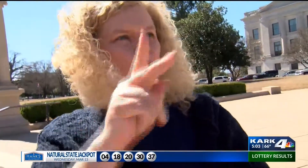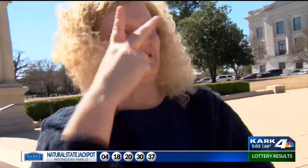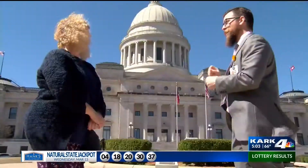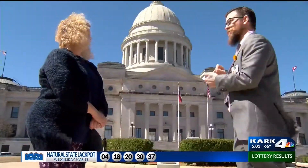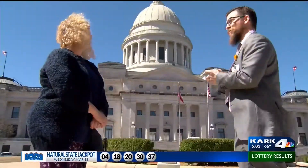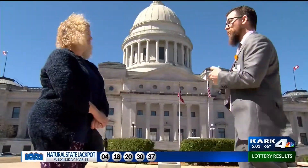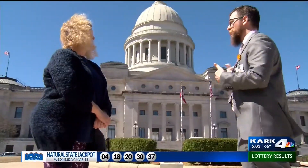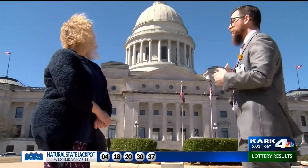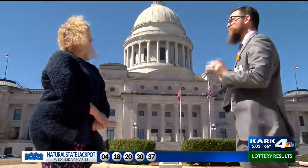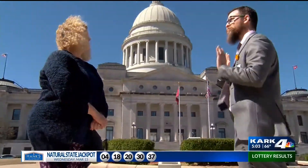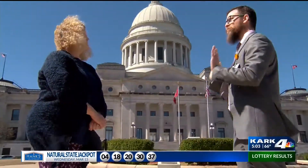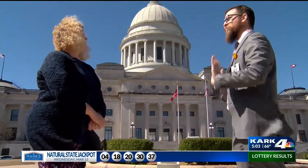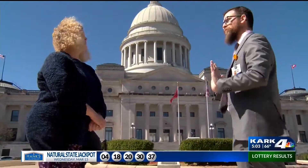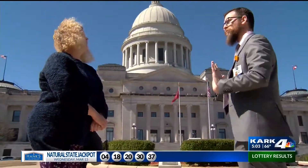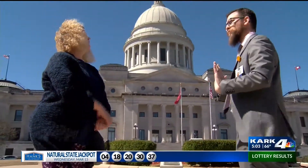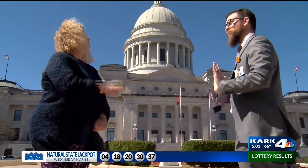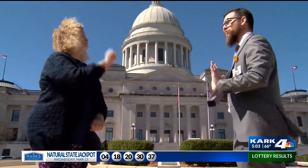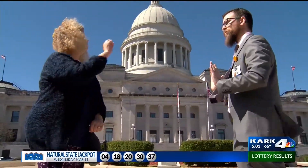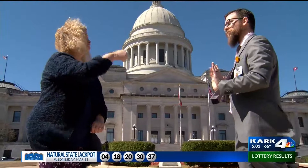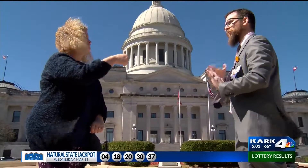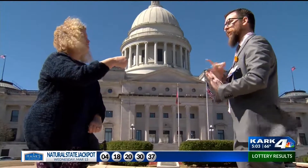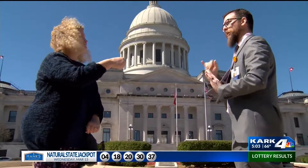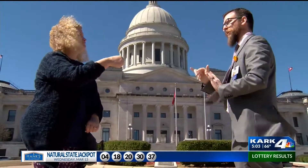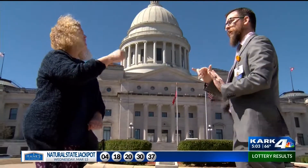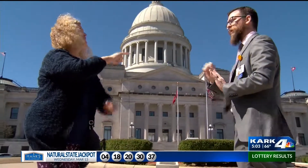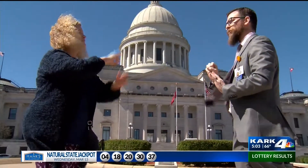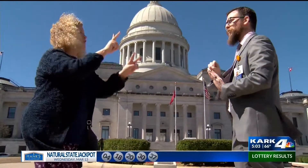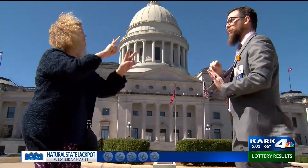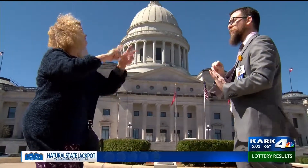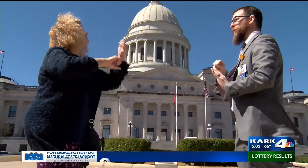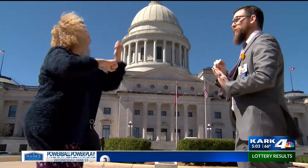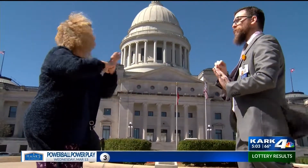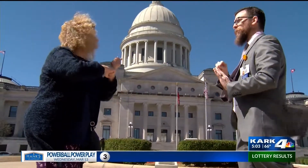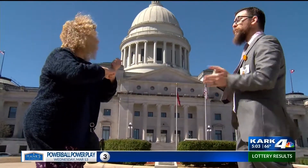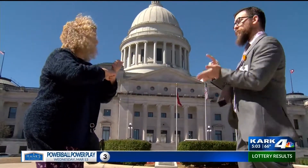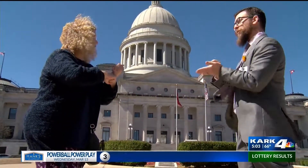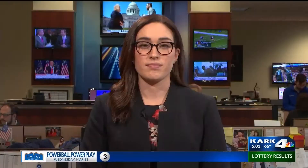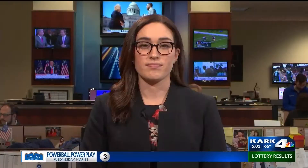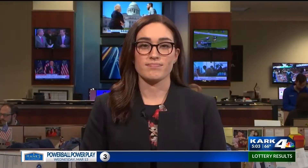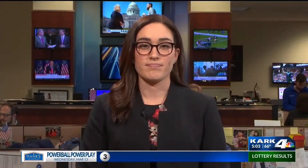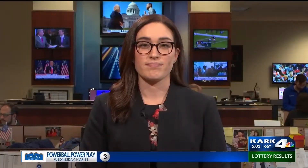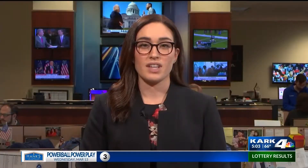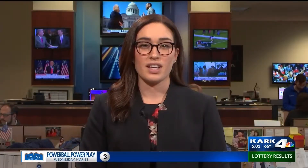ITS FATE ON A VOICE VOTE. ((Kerry Ingram/Schoolá Based Supervis, Clinil Therapist)) "So eeaf community in the room had no clue what the vote was or who voted for what."